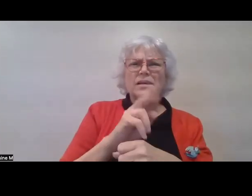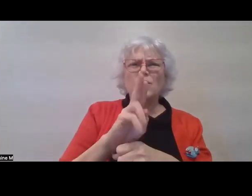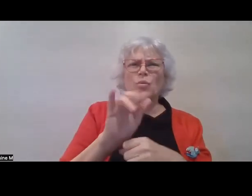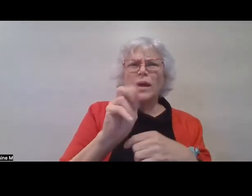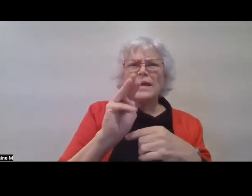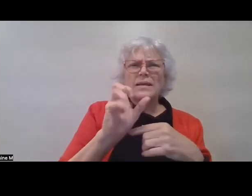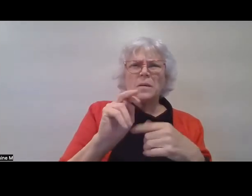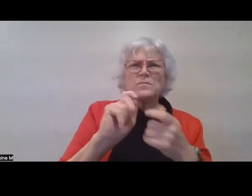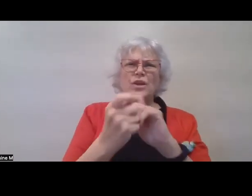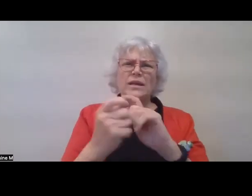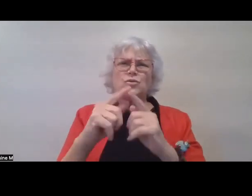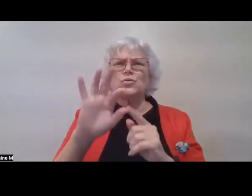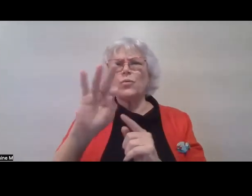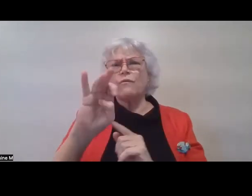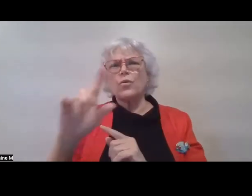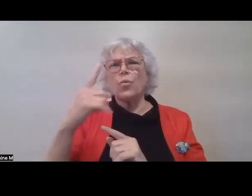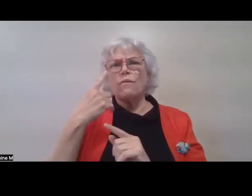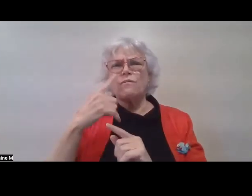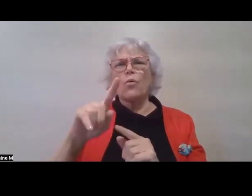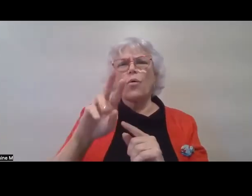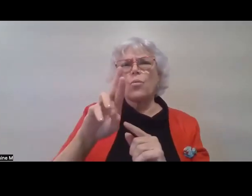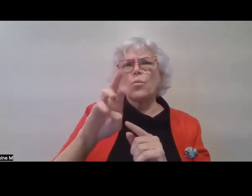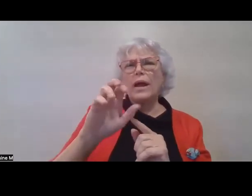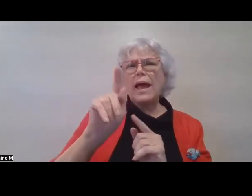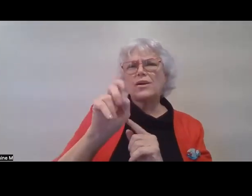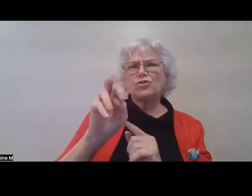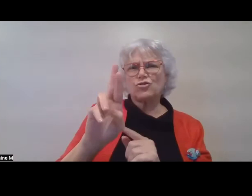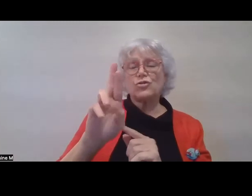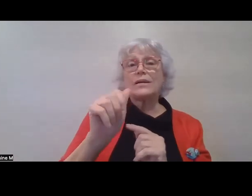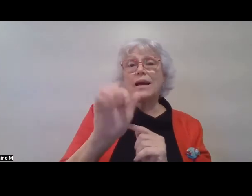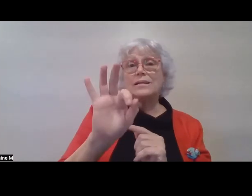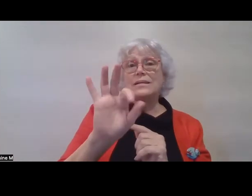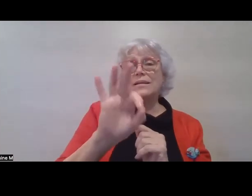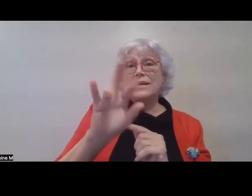reactors because in 1993 due to numerous safety